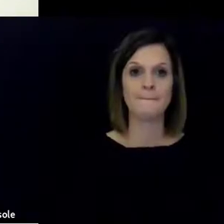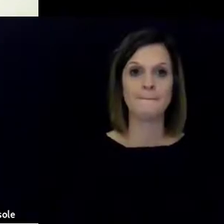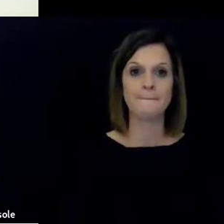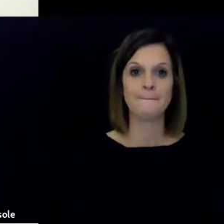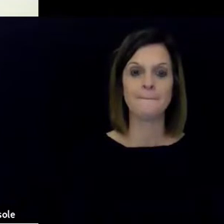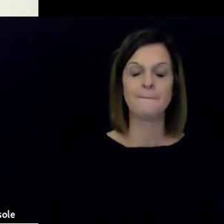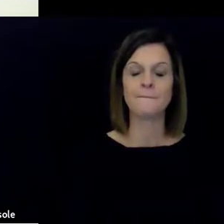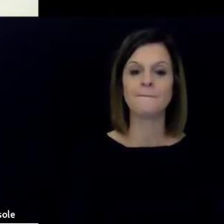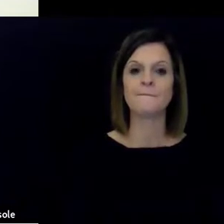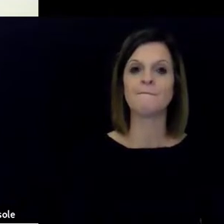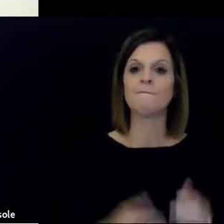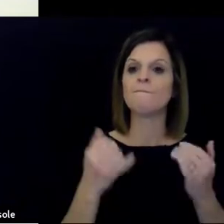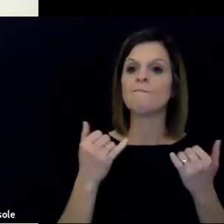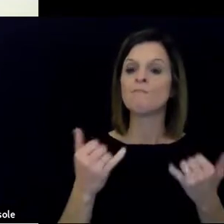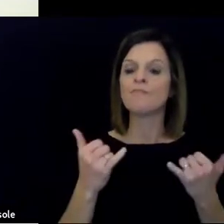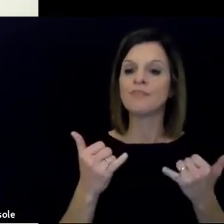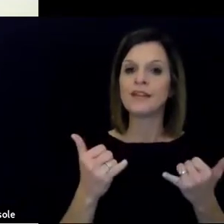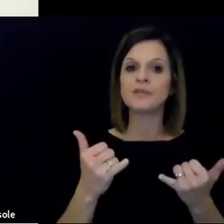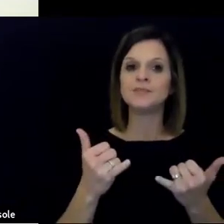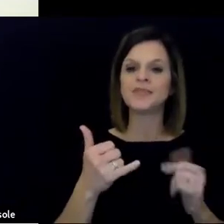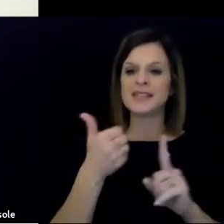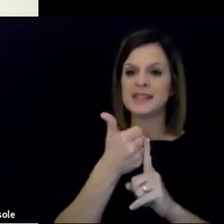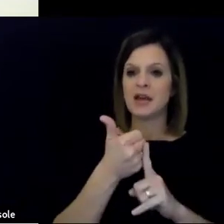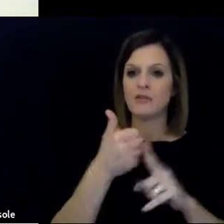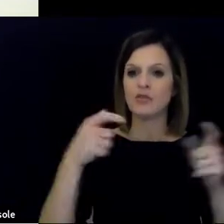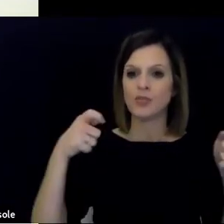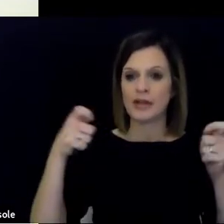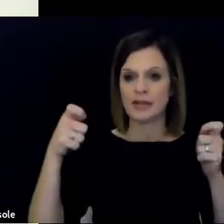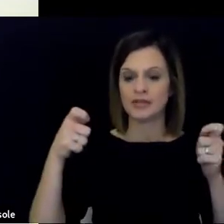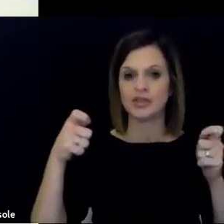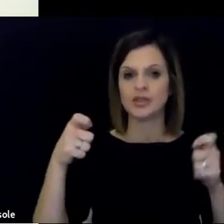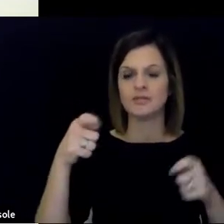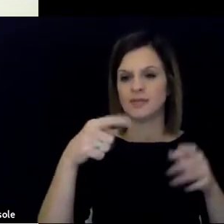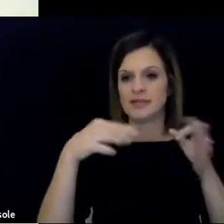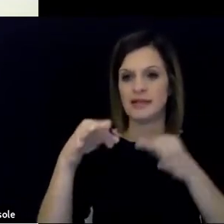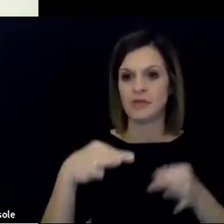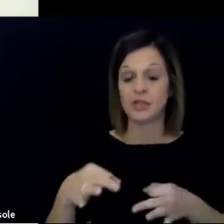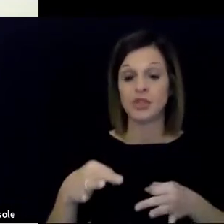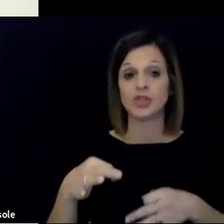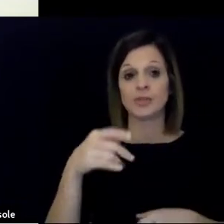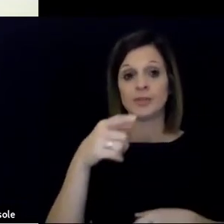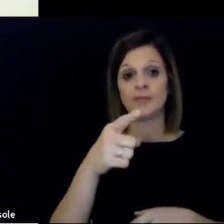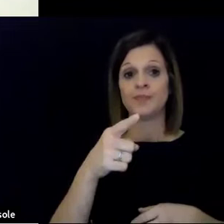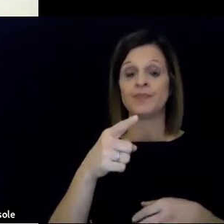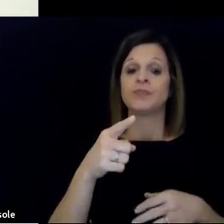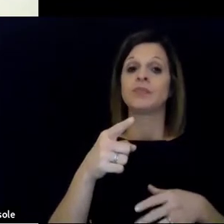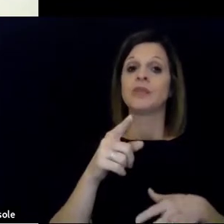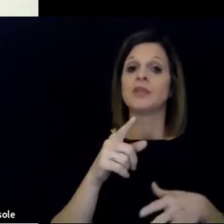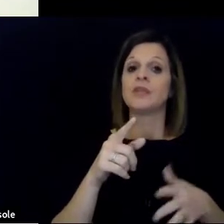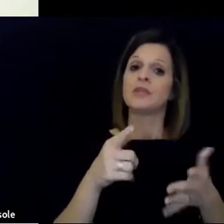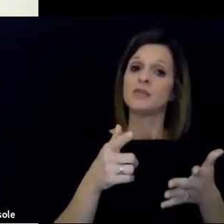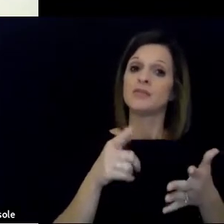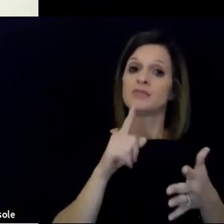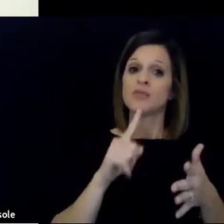So self-regulation. Here's a definition, the primarily voluntary regulation of cognition,